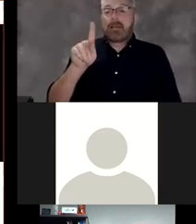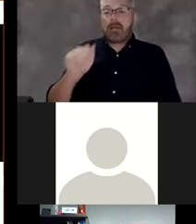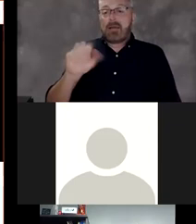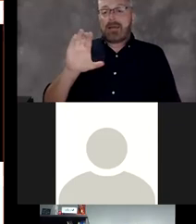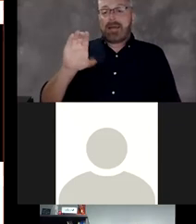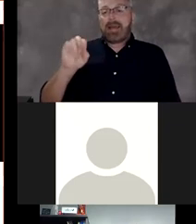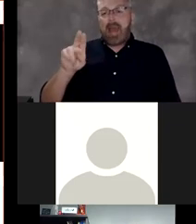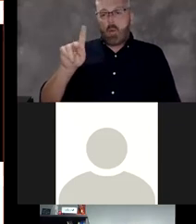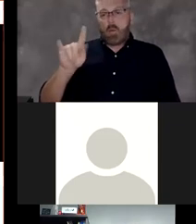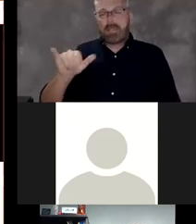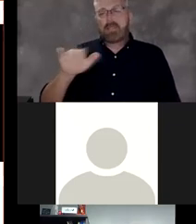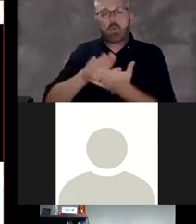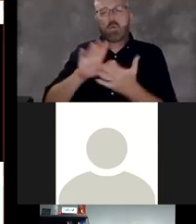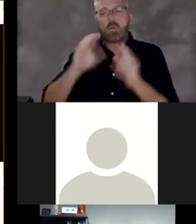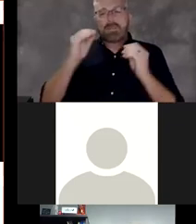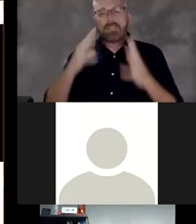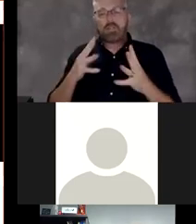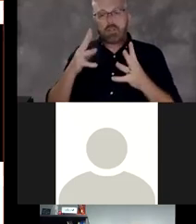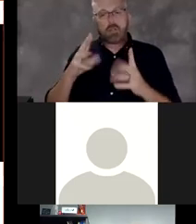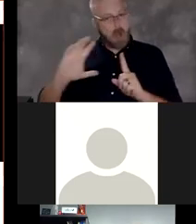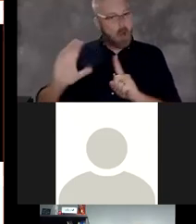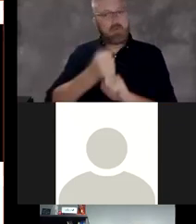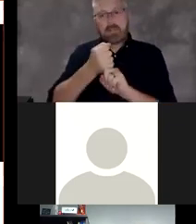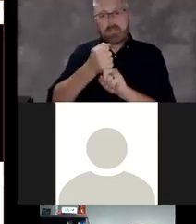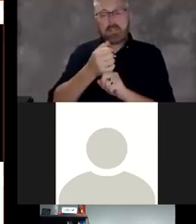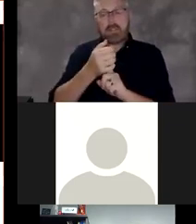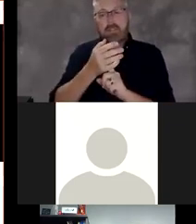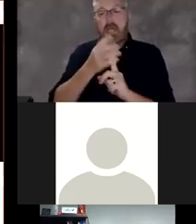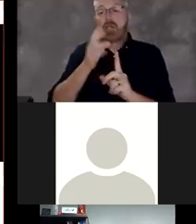WAS ARRESTED AND CHARGED WITH STEW COUNTS EVER LASCIVIOUS ACTS